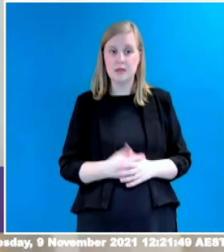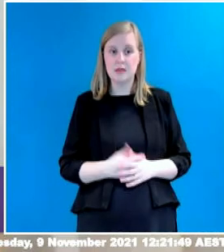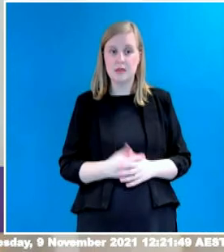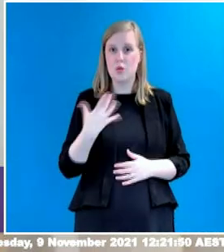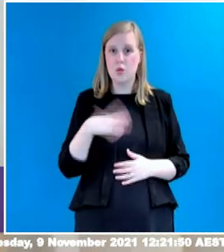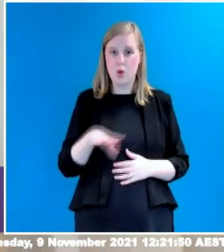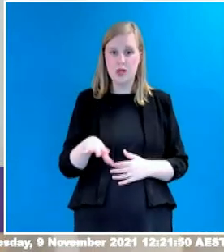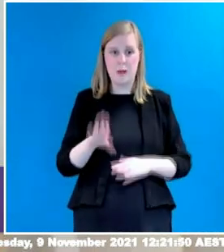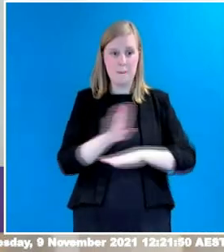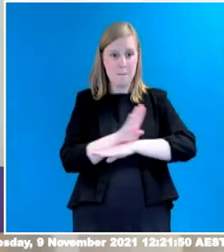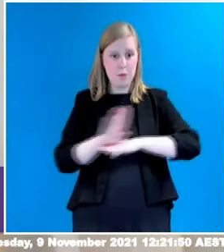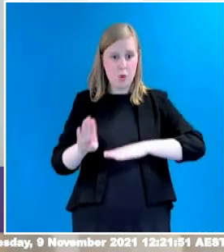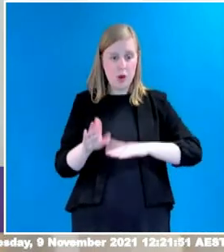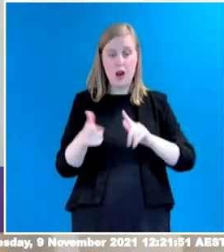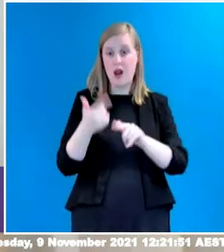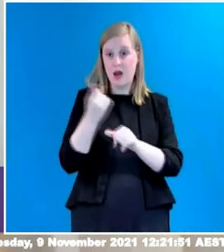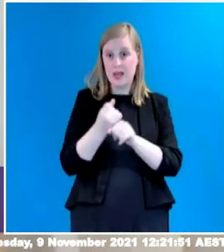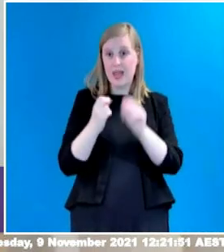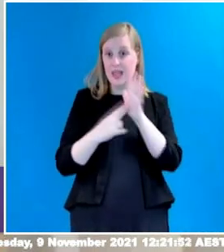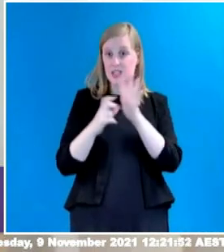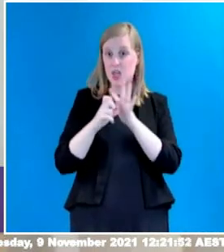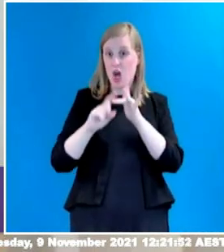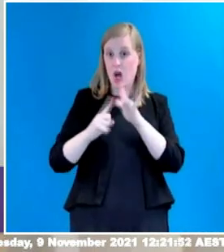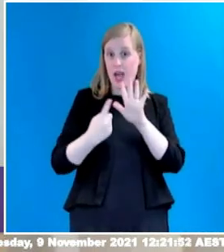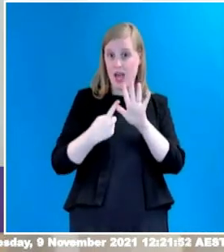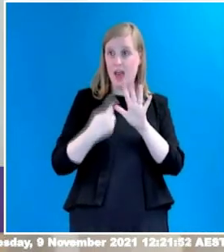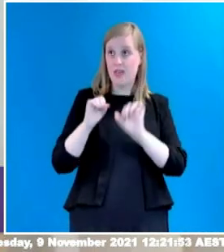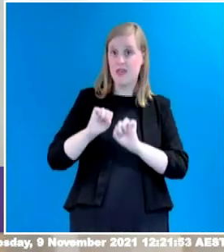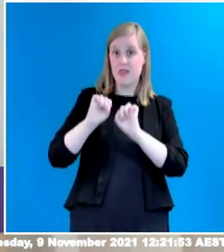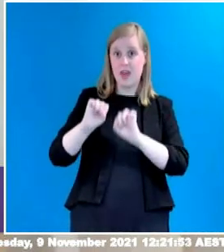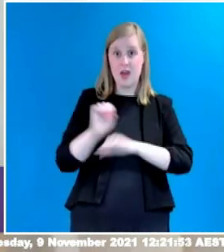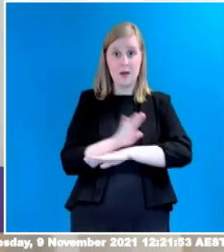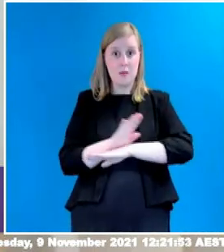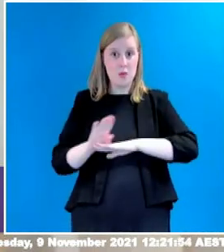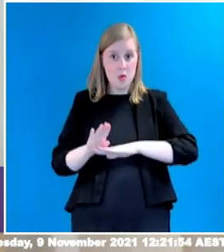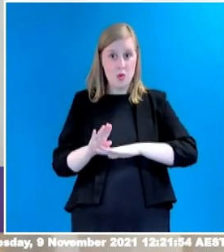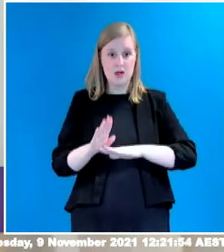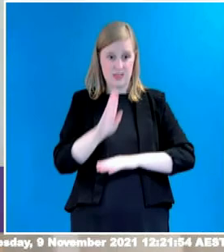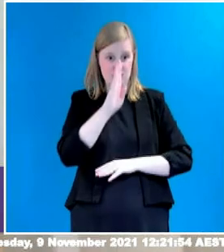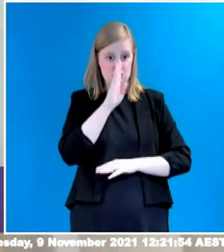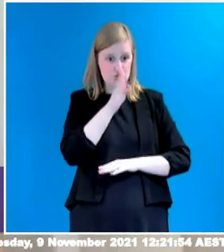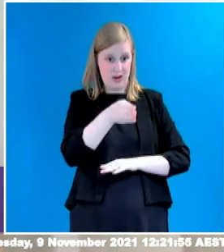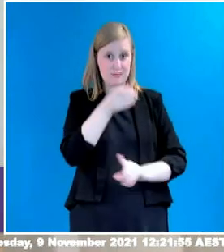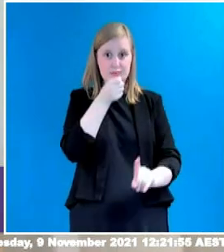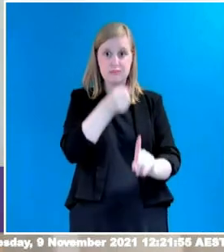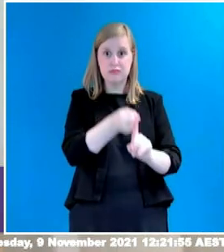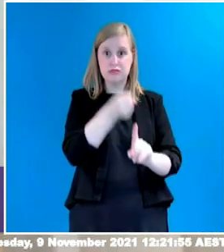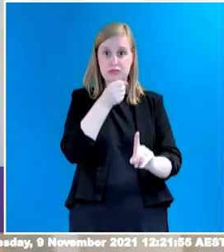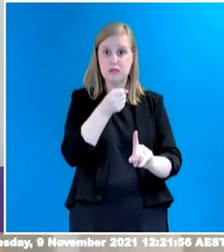boards, like the NDIA, that may have a very direct impact on women with